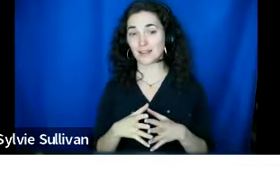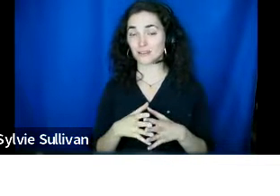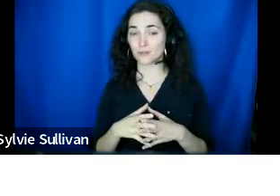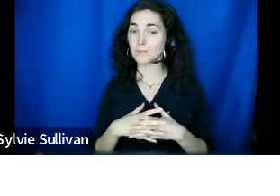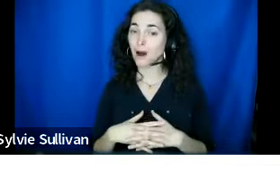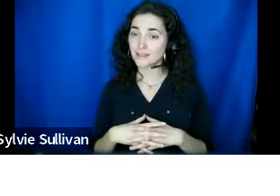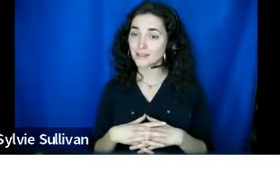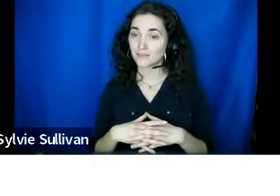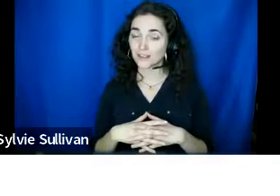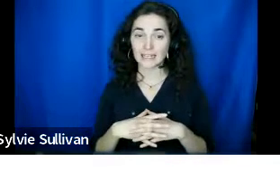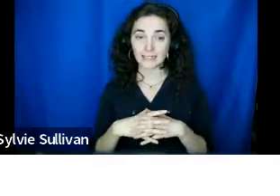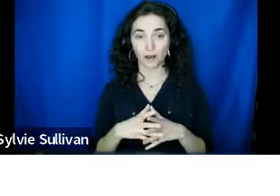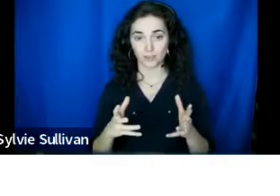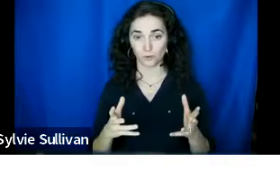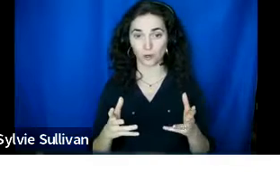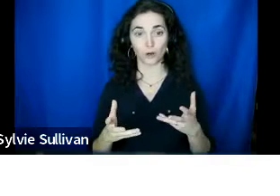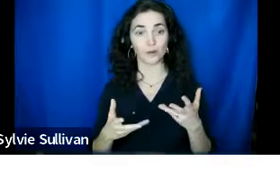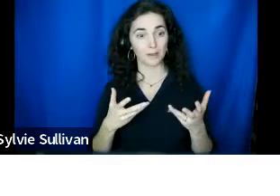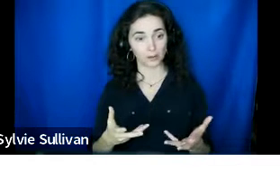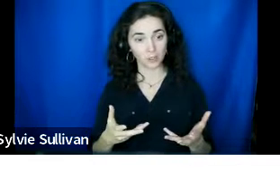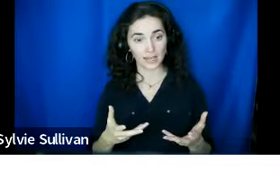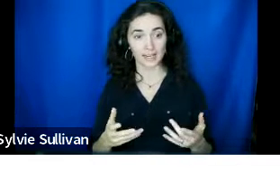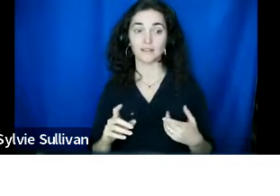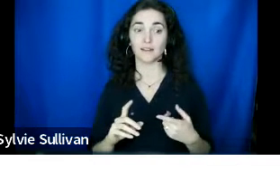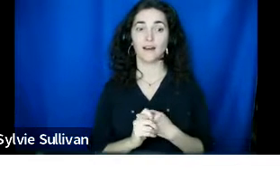But basically my point today is to be positive. It is possible for you to learn and become good at it.